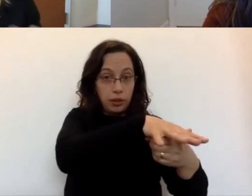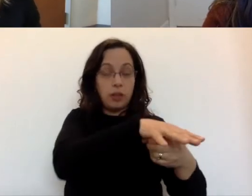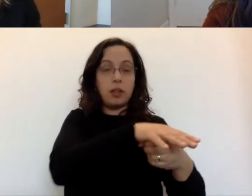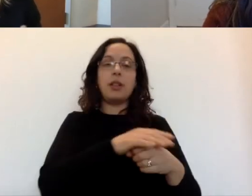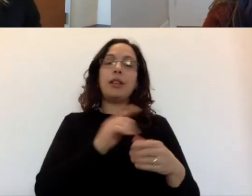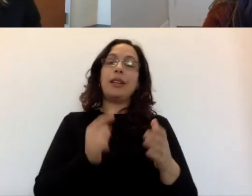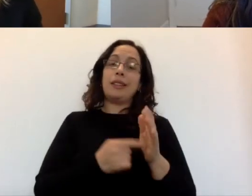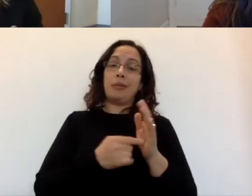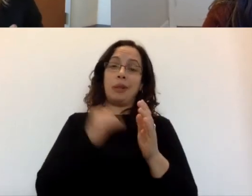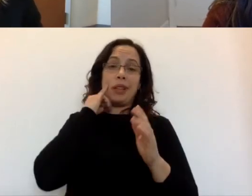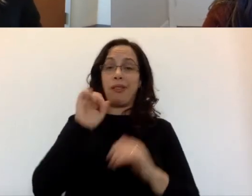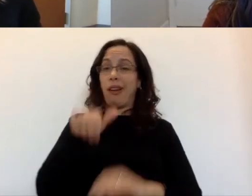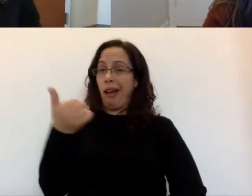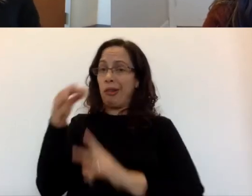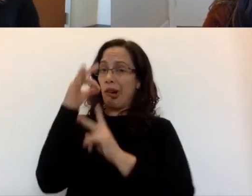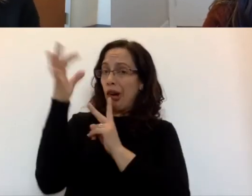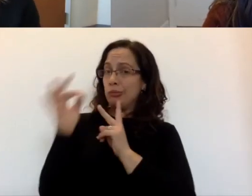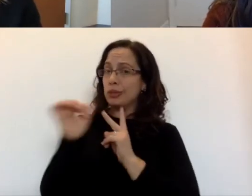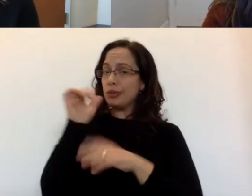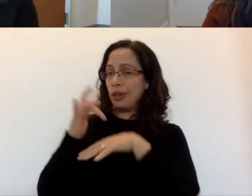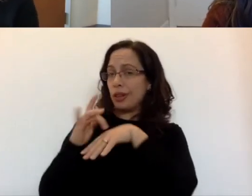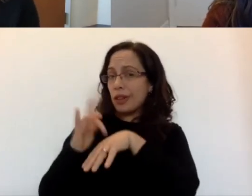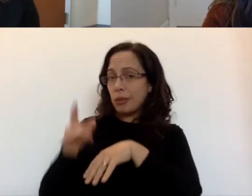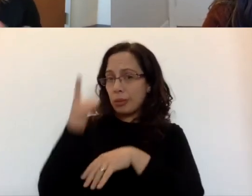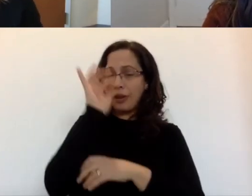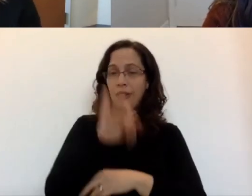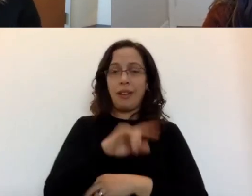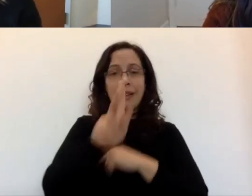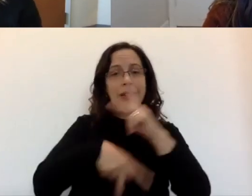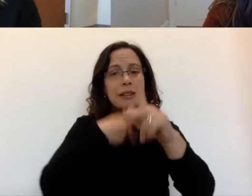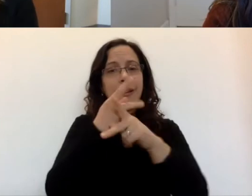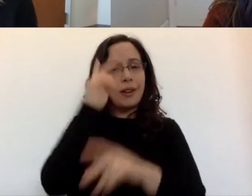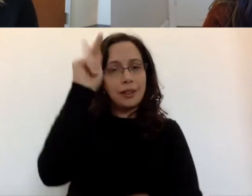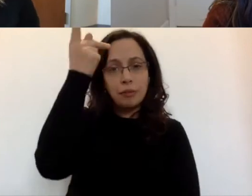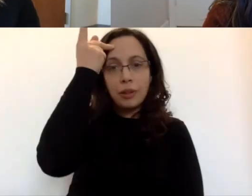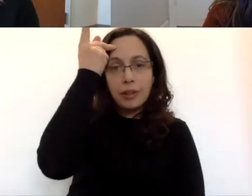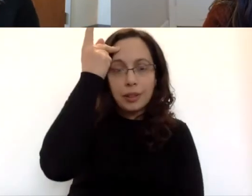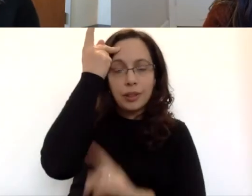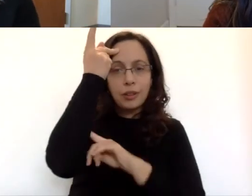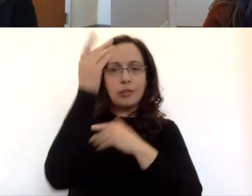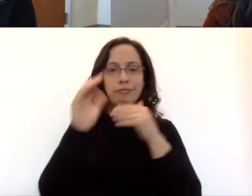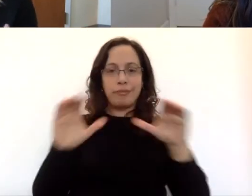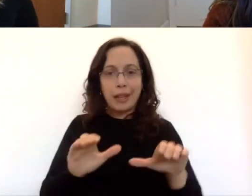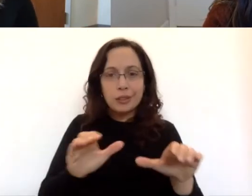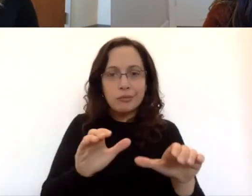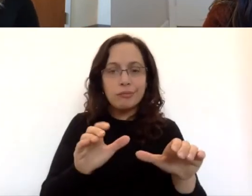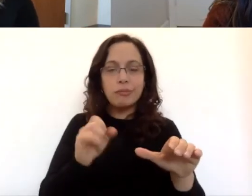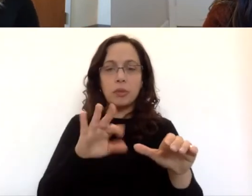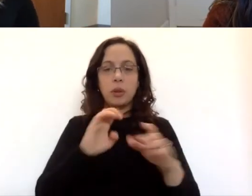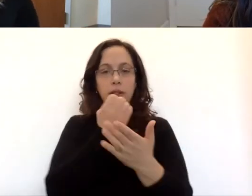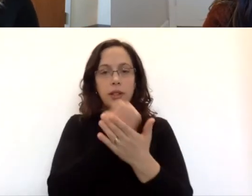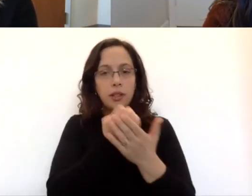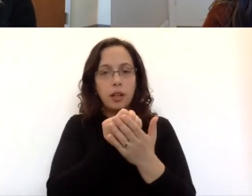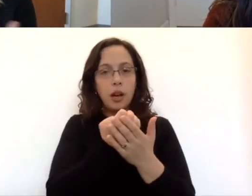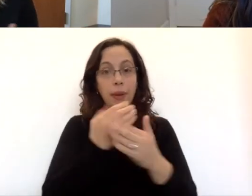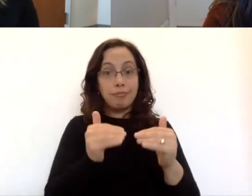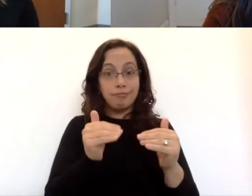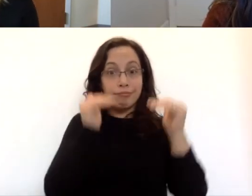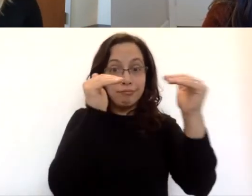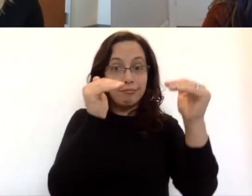avenues for that kind of political exercise and economic advancement, this becomes an attractive